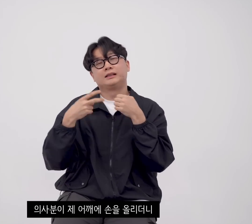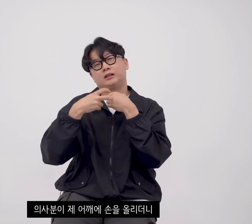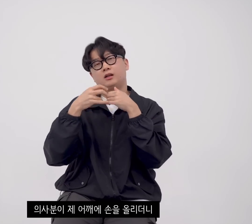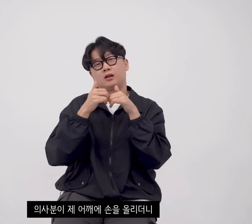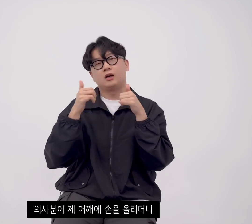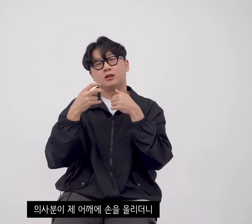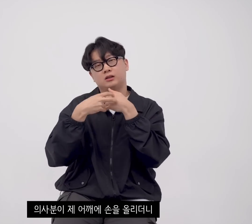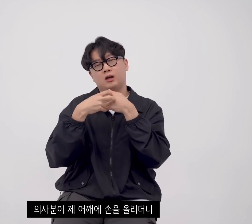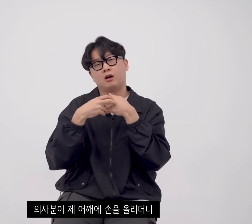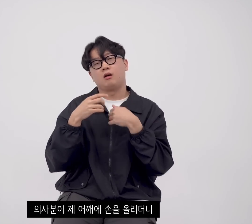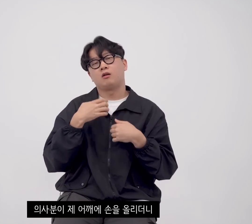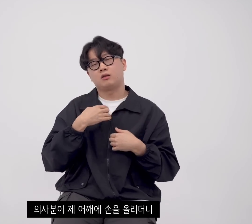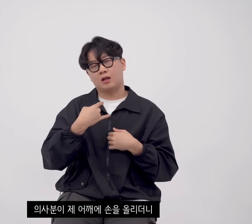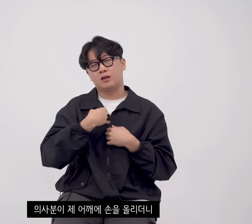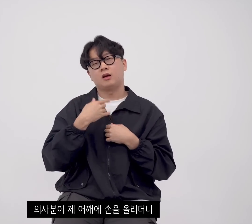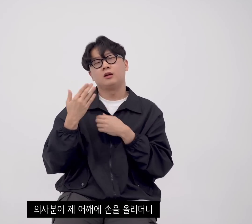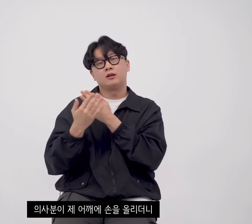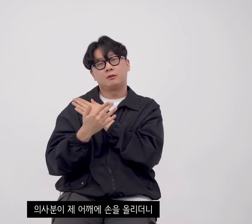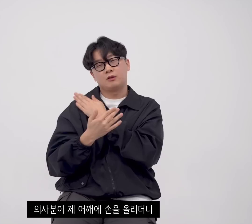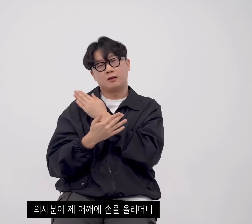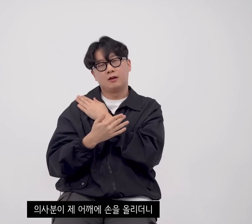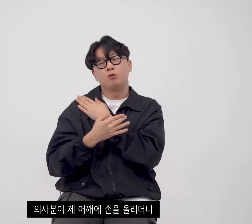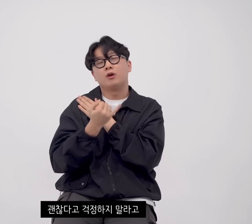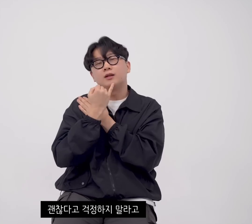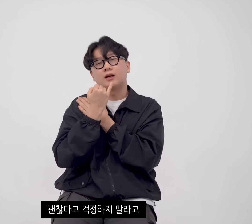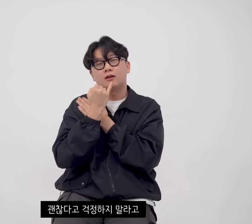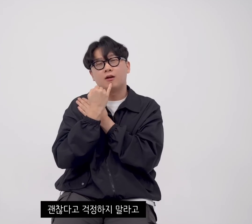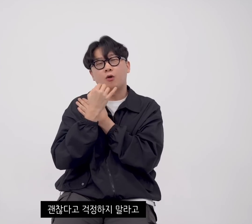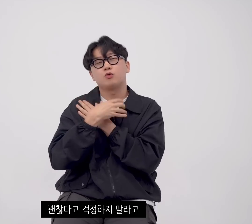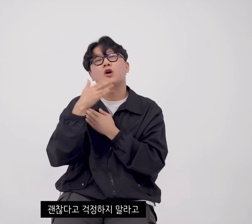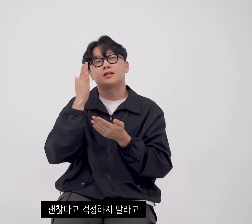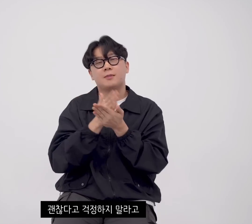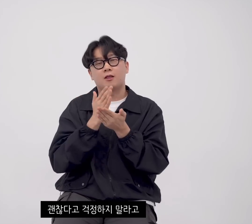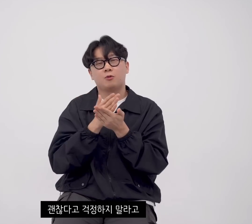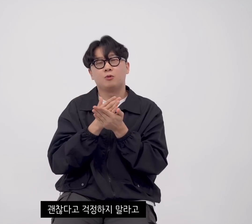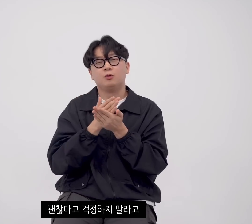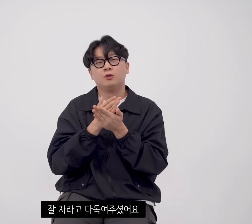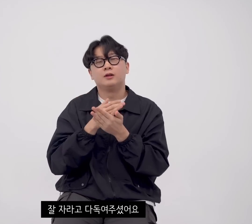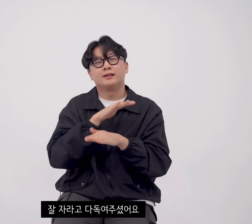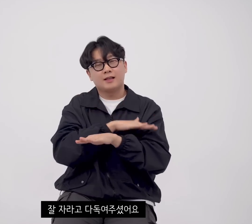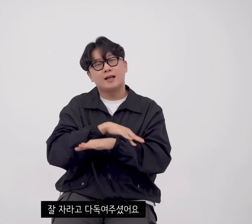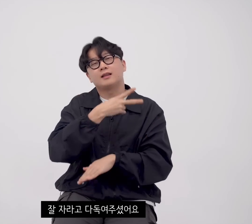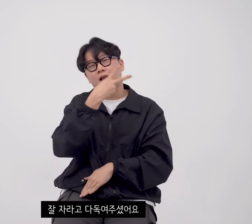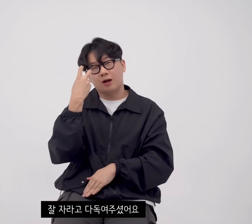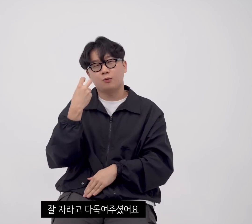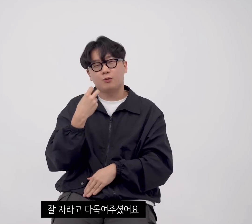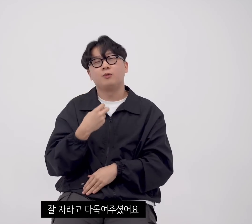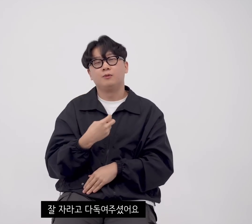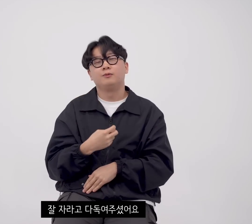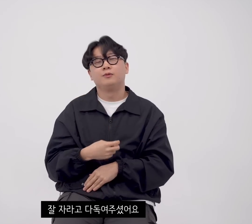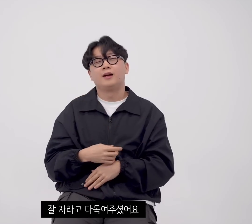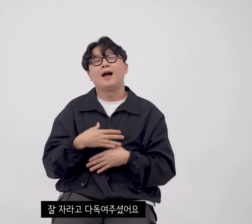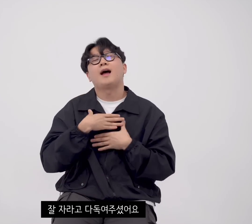The doctor put his hand on my shoulder and told me that you are okay and told me to sleep well and not to worry.